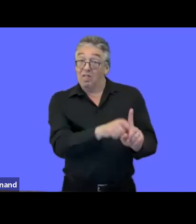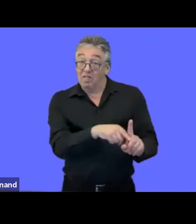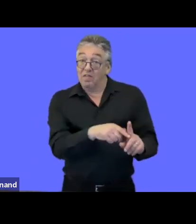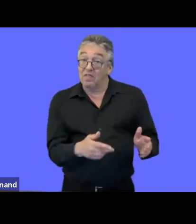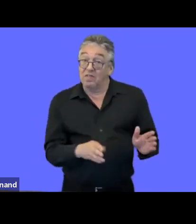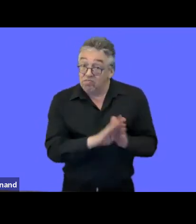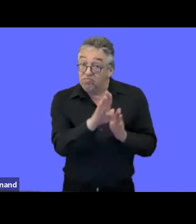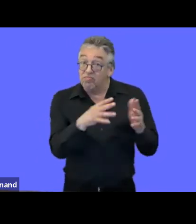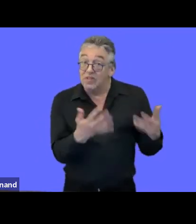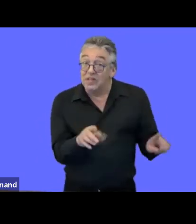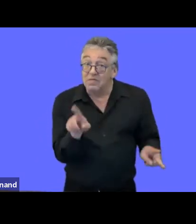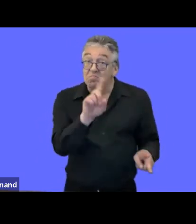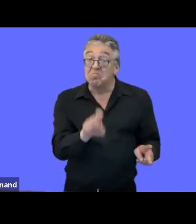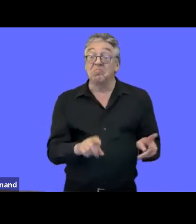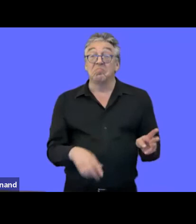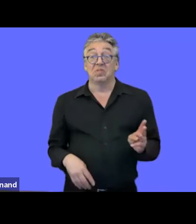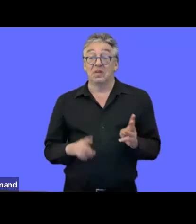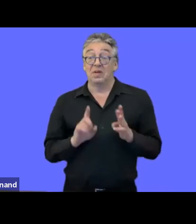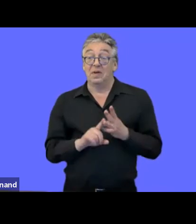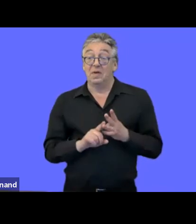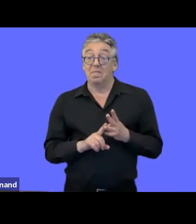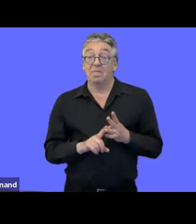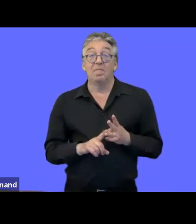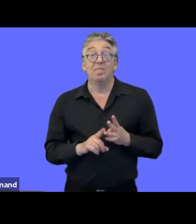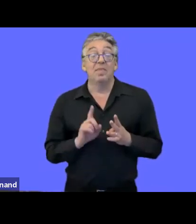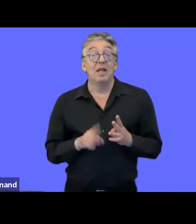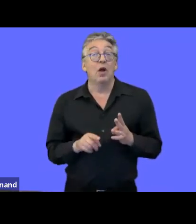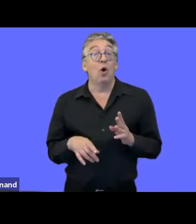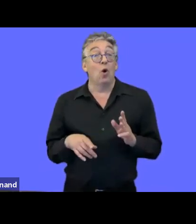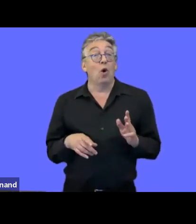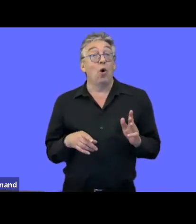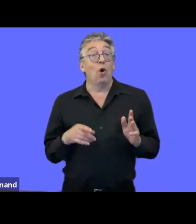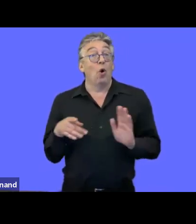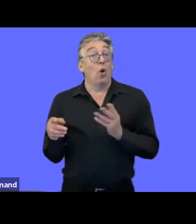and to know how the protocol is changing policies at the country level.